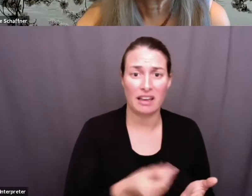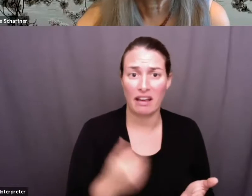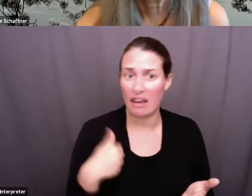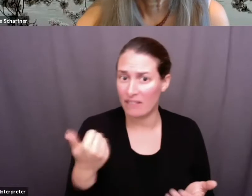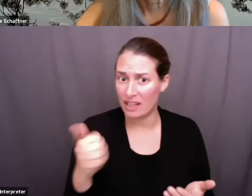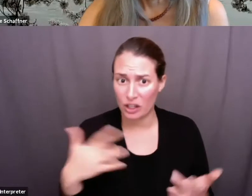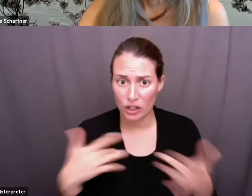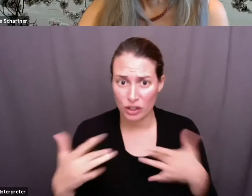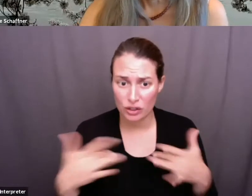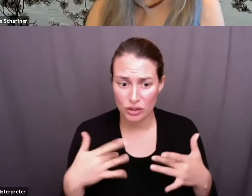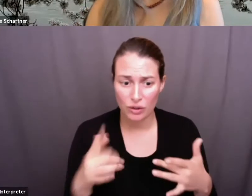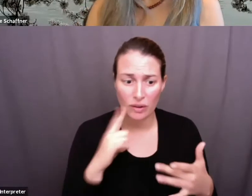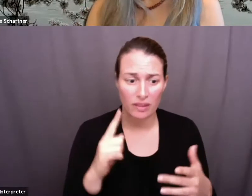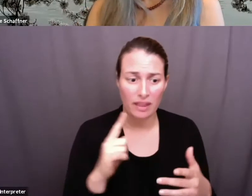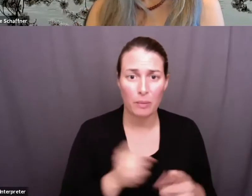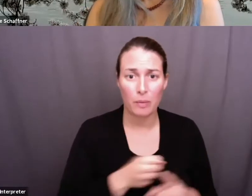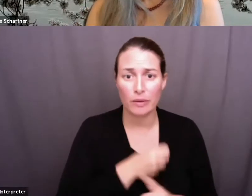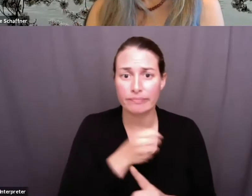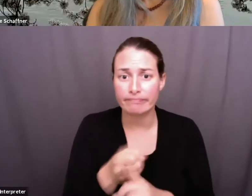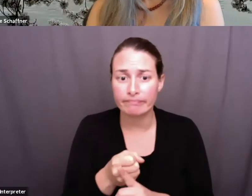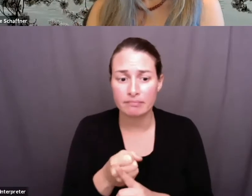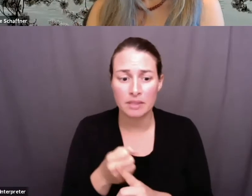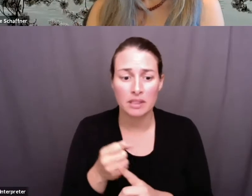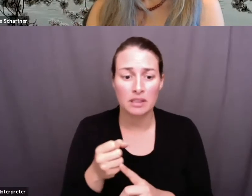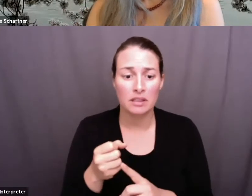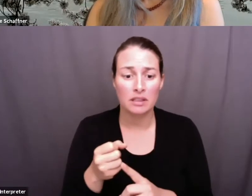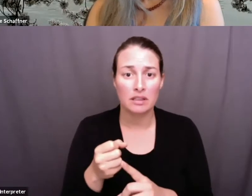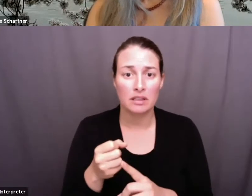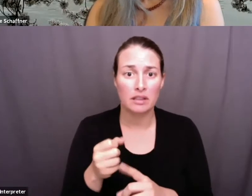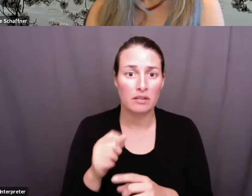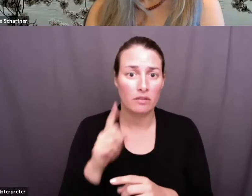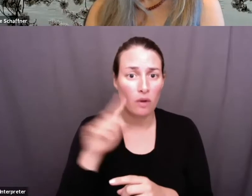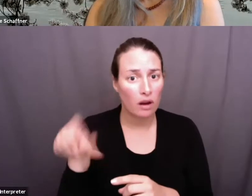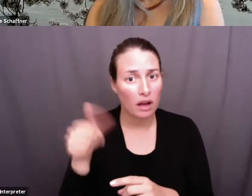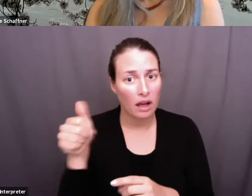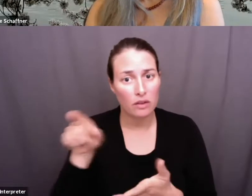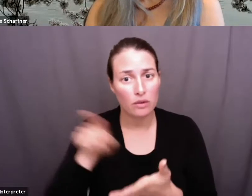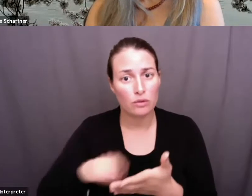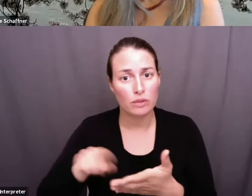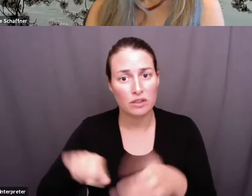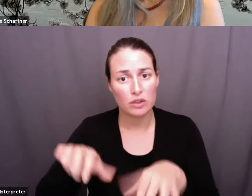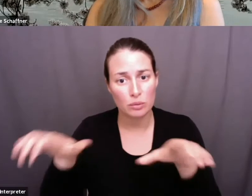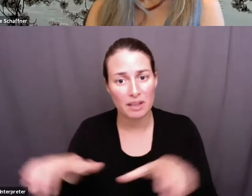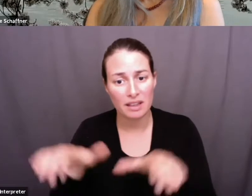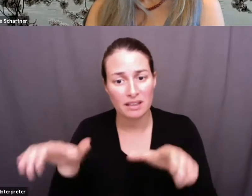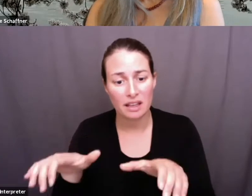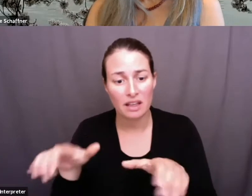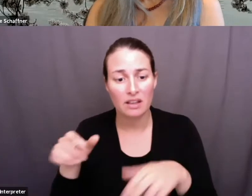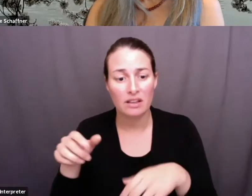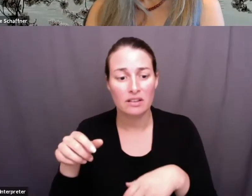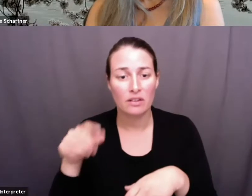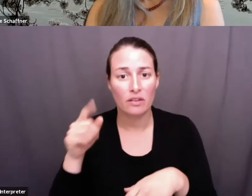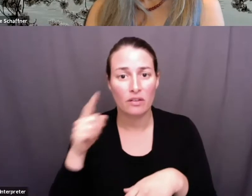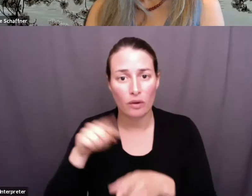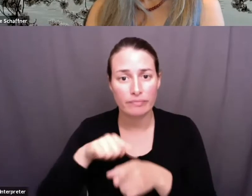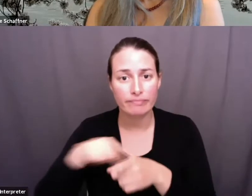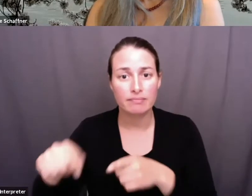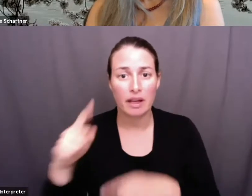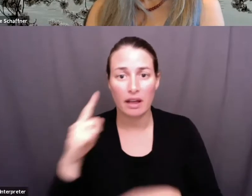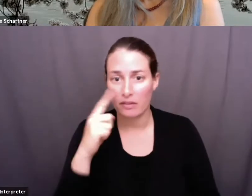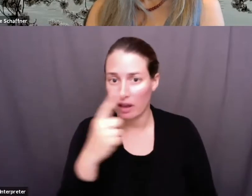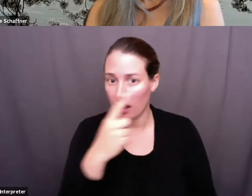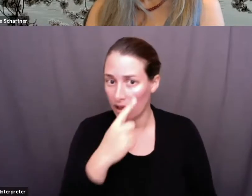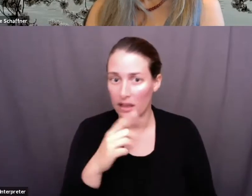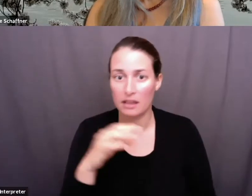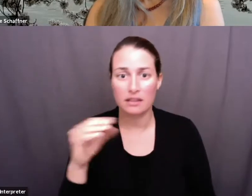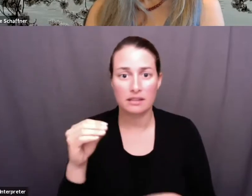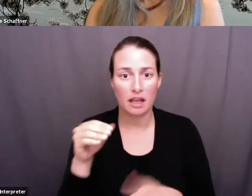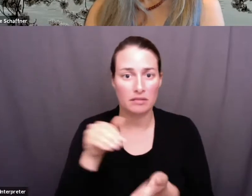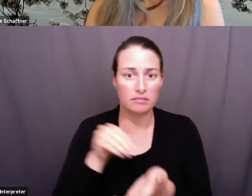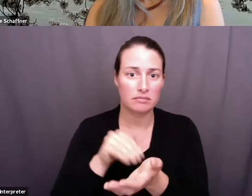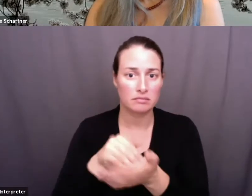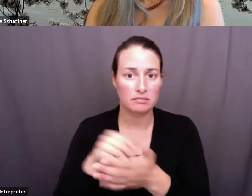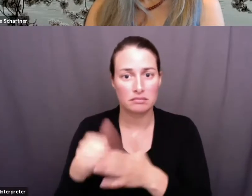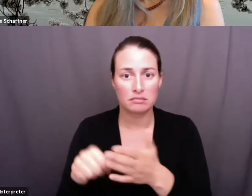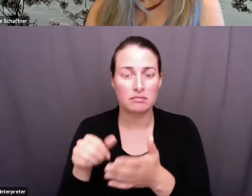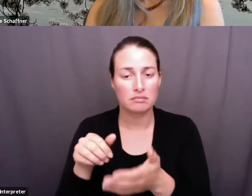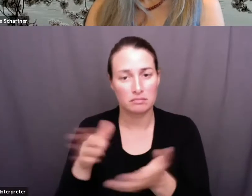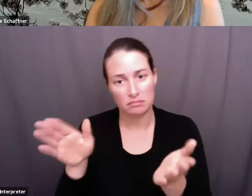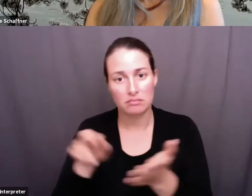the amount of money for other research being done in eyes and ophthalmology or eye research?